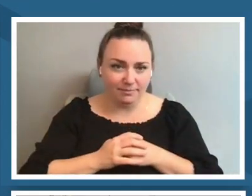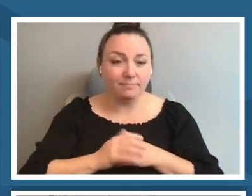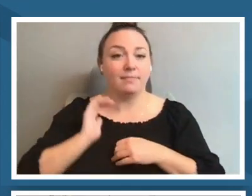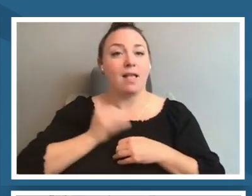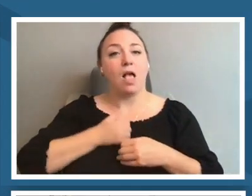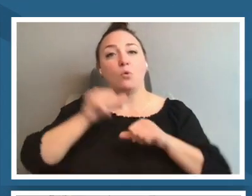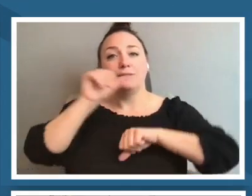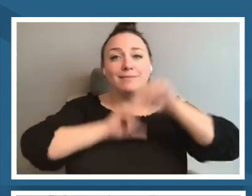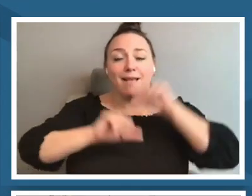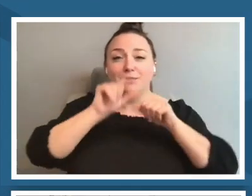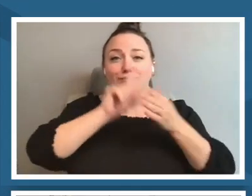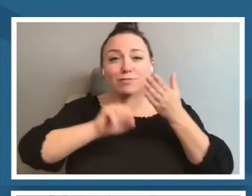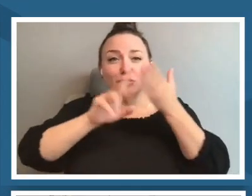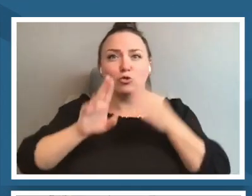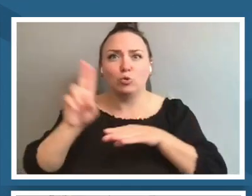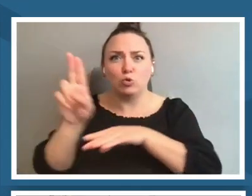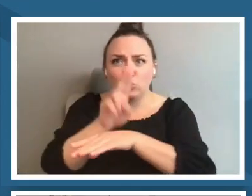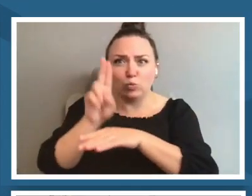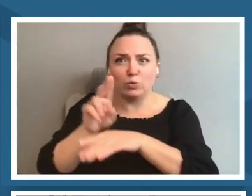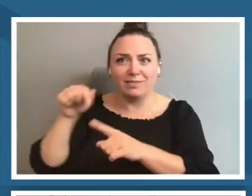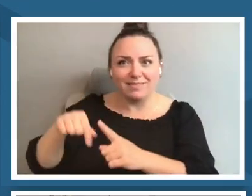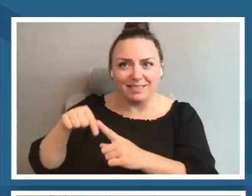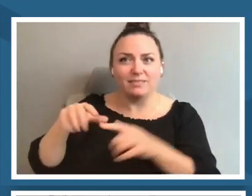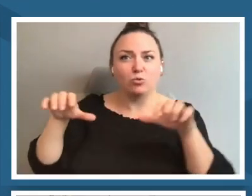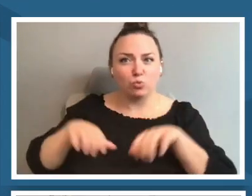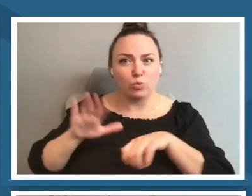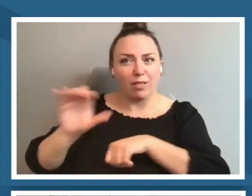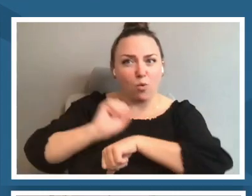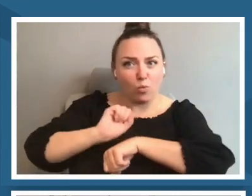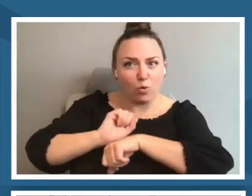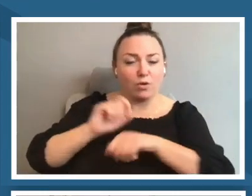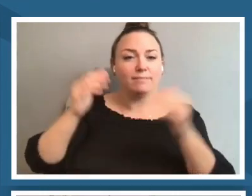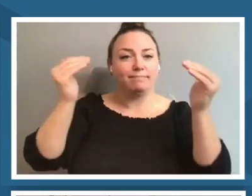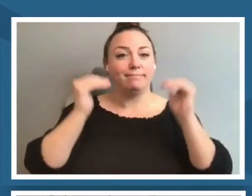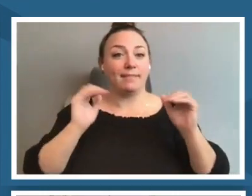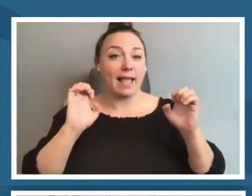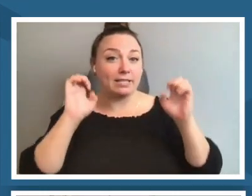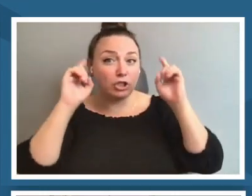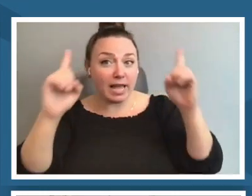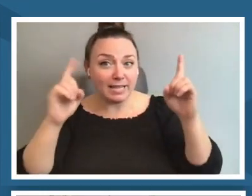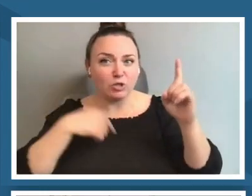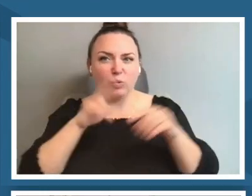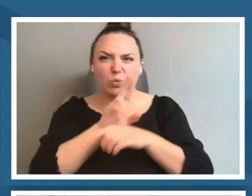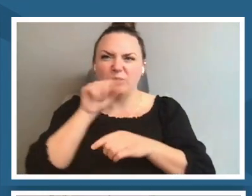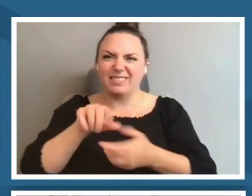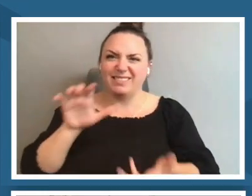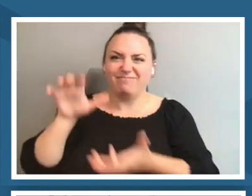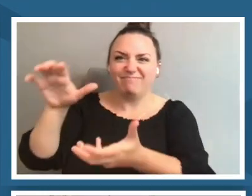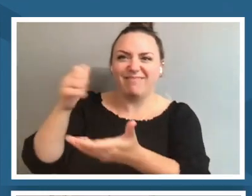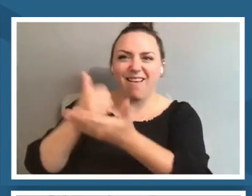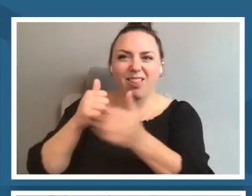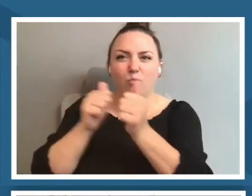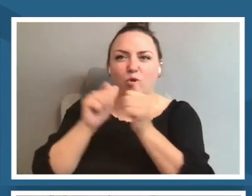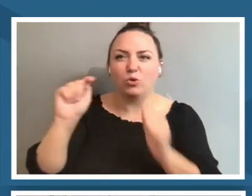this to do their work and then in education we also use this as teaching tools